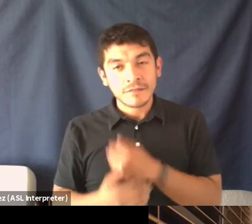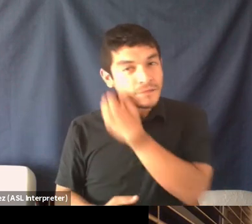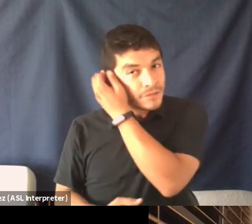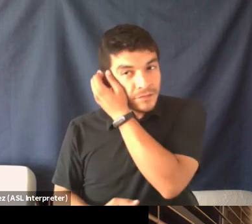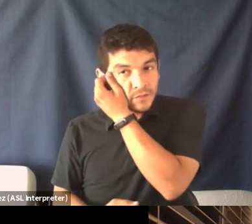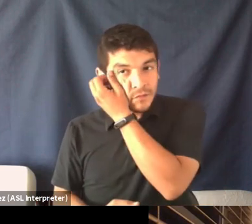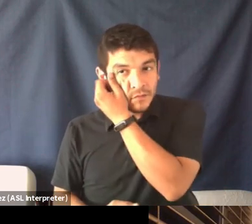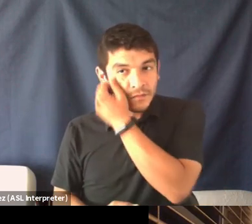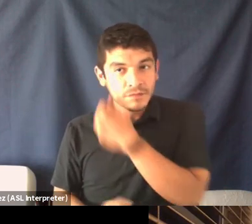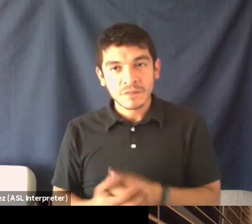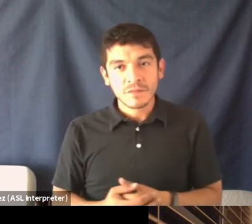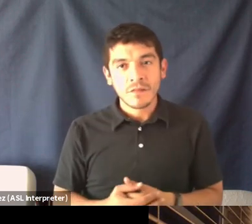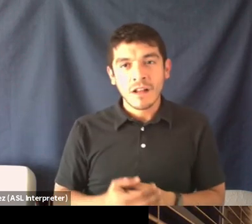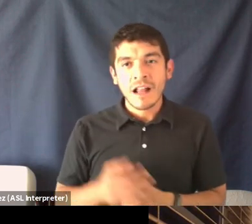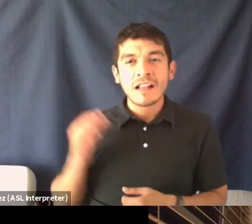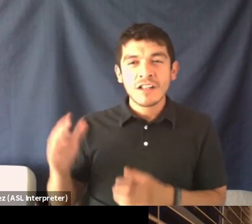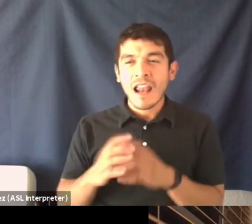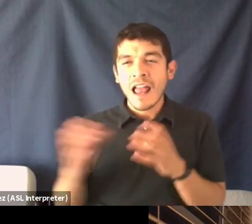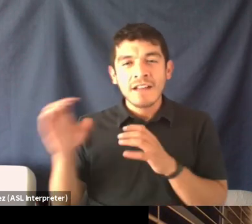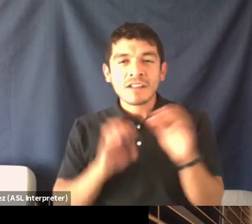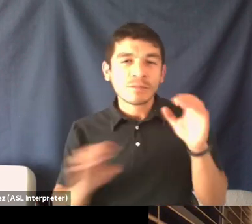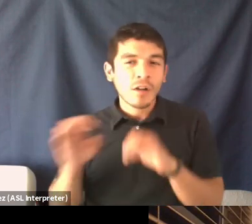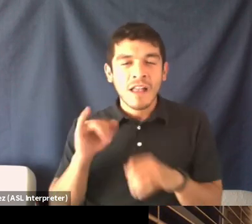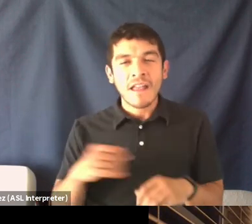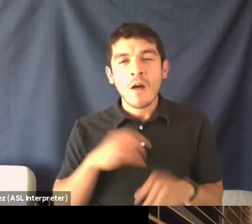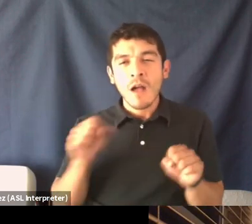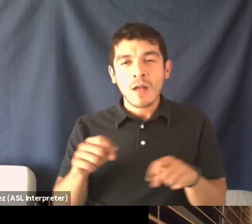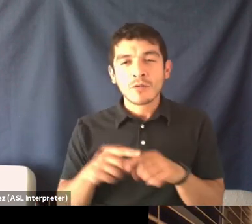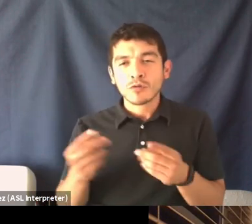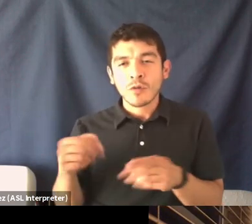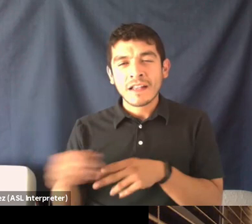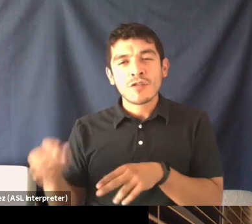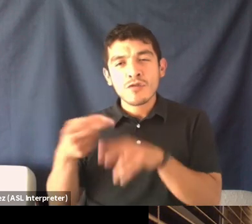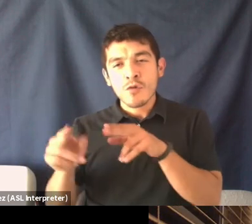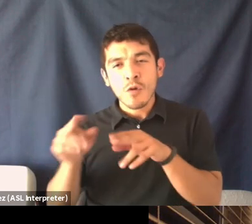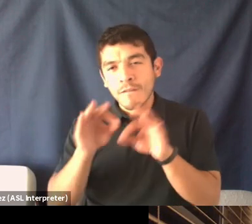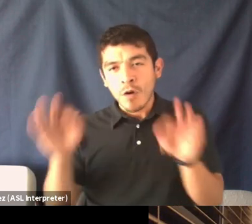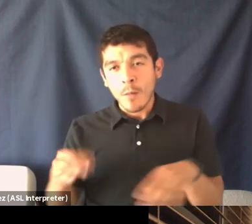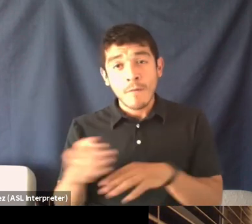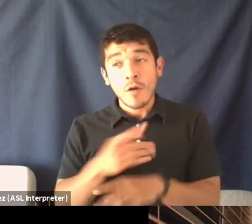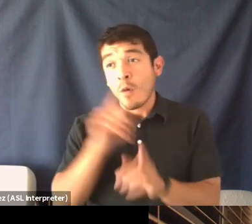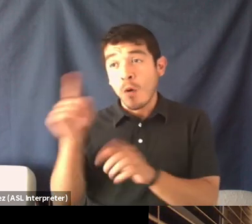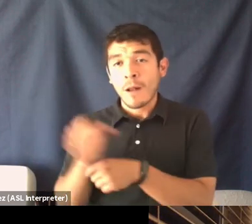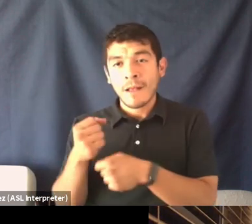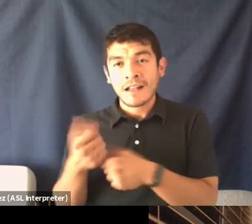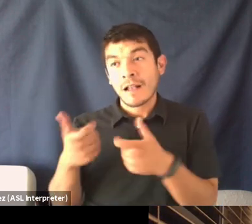So there was a lot of sort of experimentation that I was able to do with the in short film before going to making a feature.